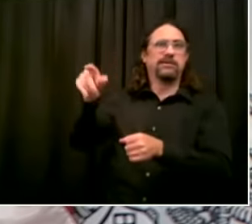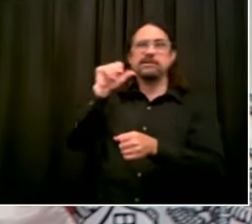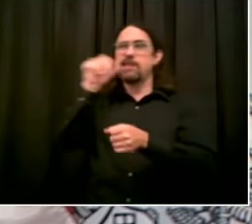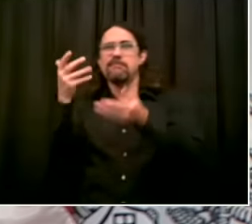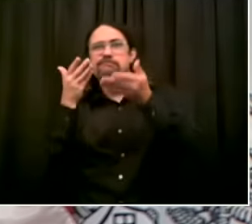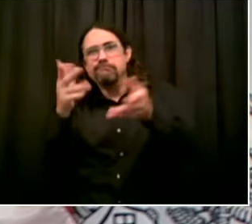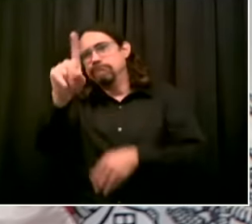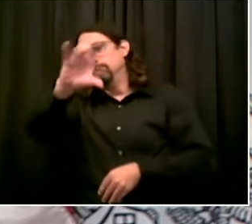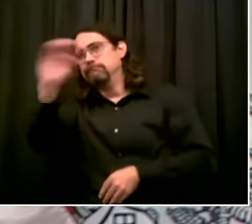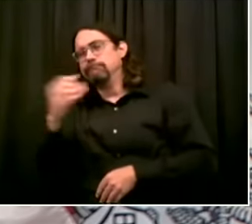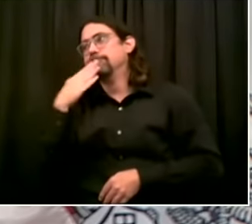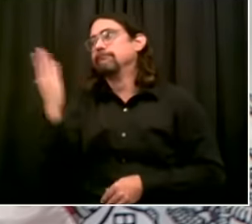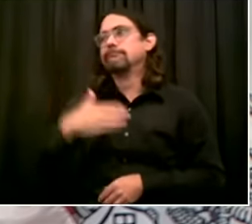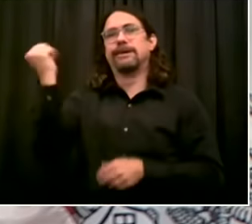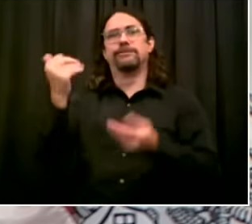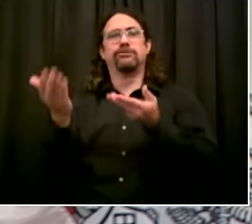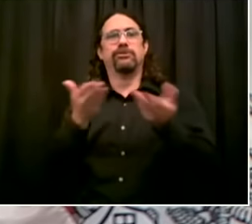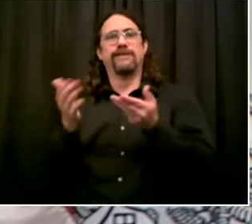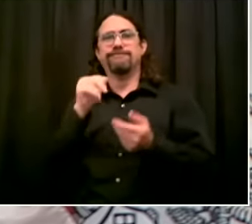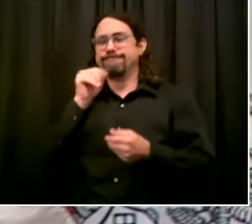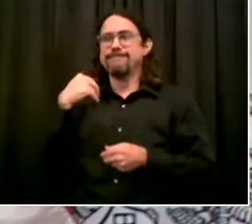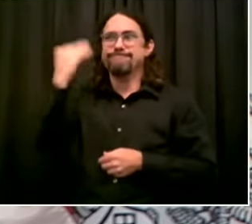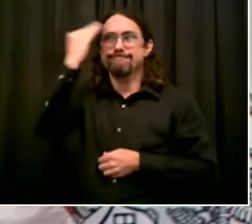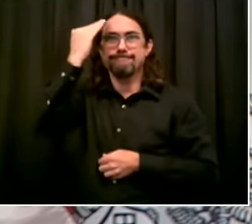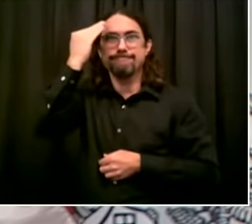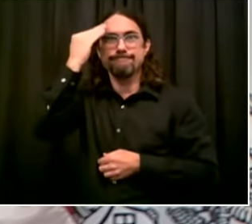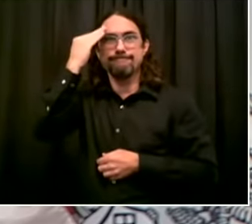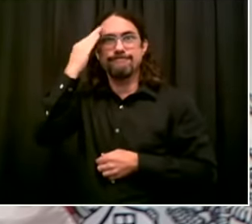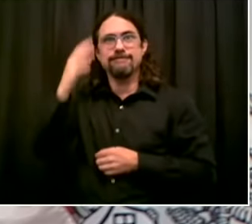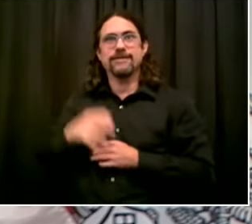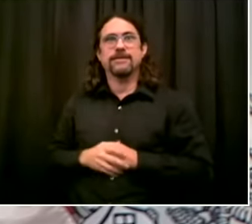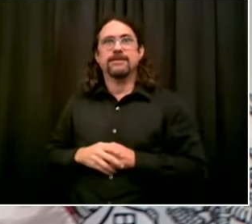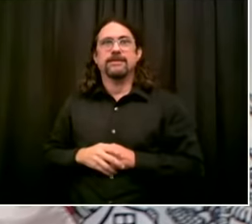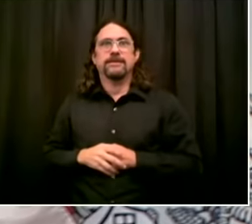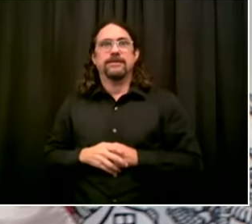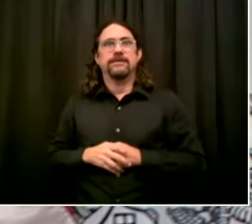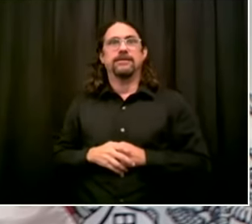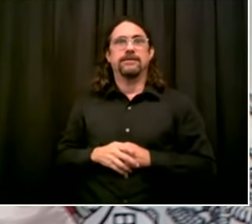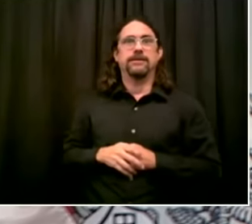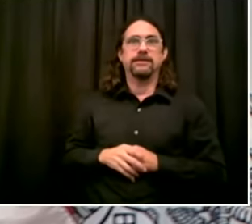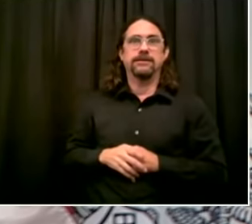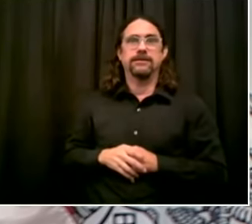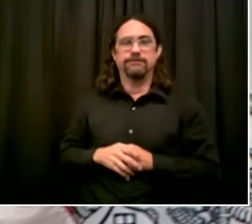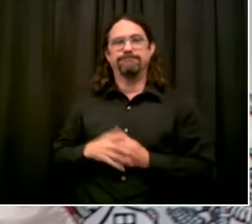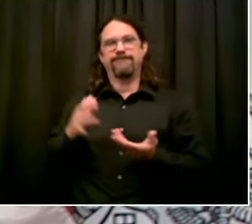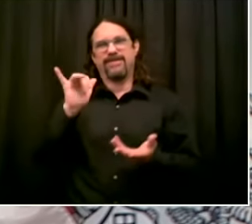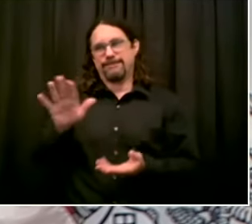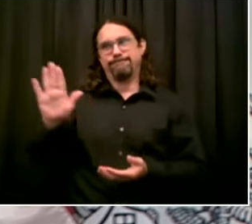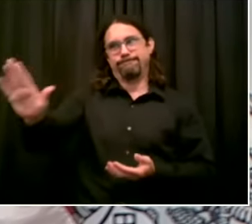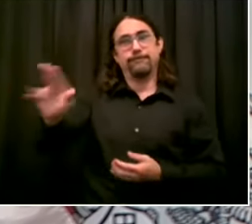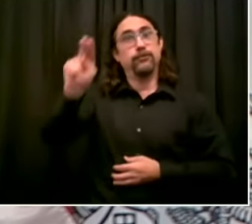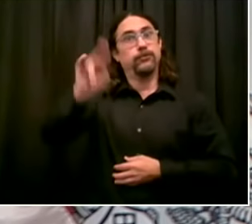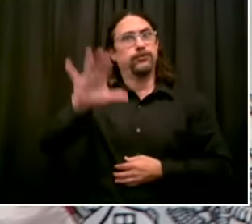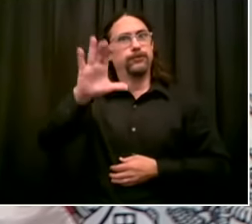EXTRAORDINARY TURNOUTS, INCLUDING IN PLACES THAT DEPENDED A LOT ON MAIL- IN BLLAOTANS D FOLKS ARE NOT BUYING THE HYPE. THEY WANT TO